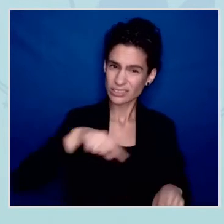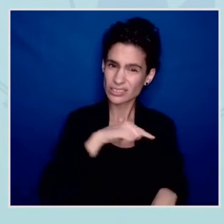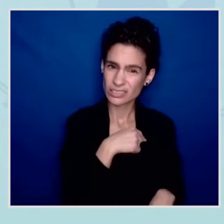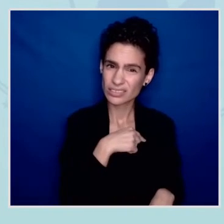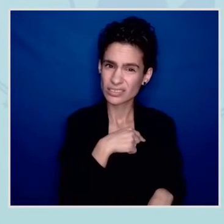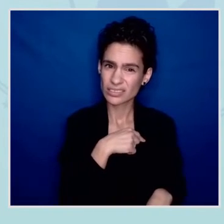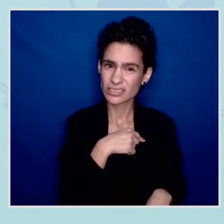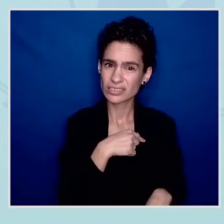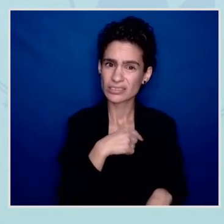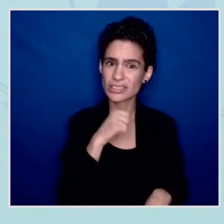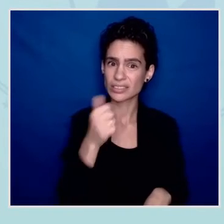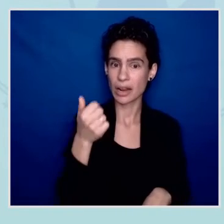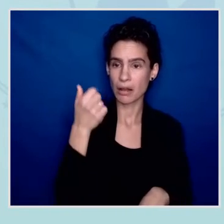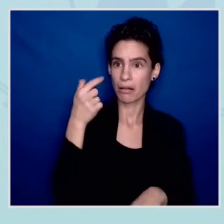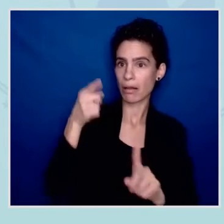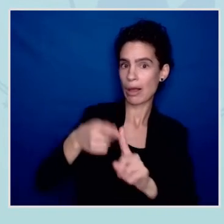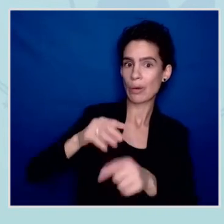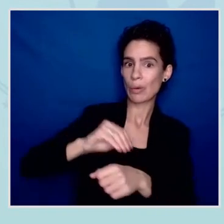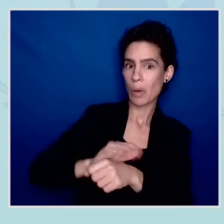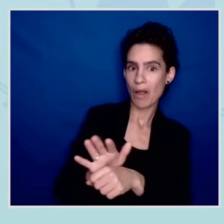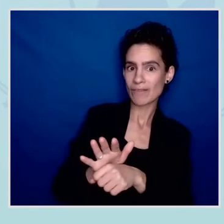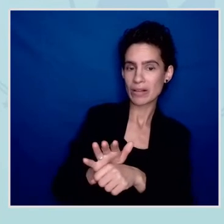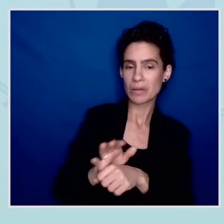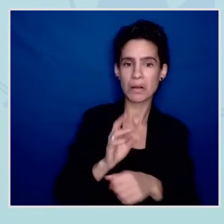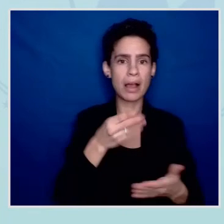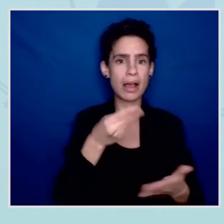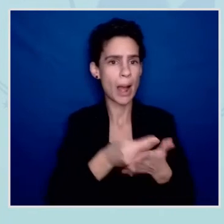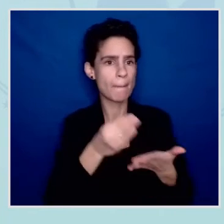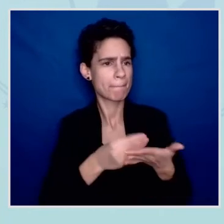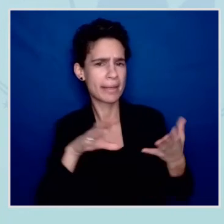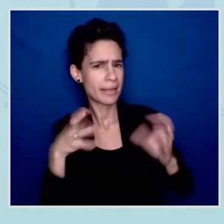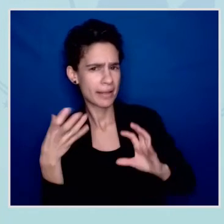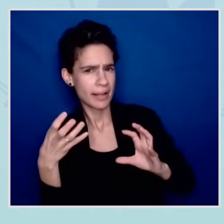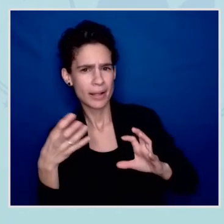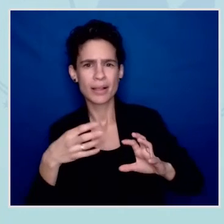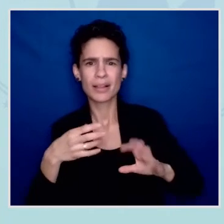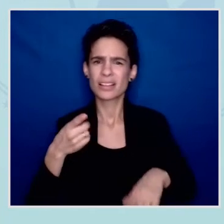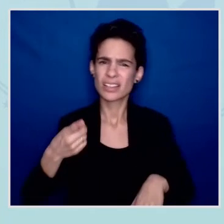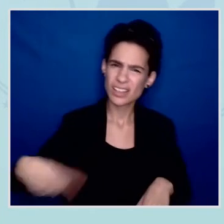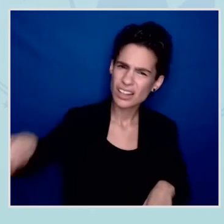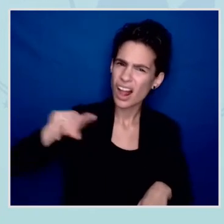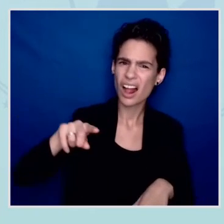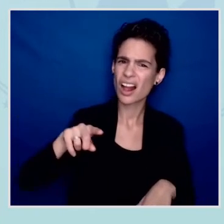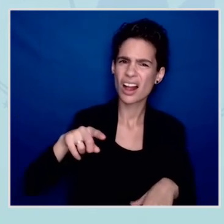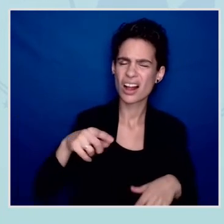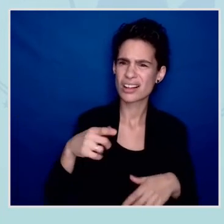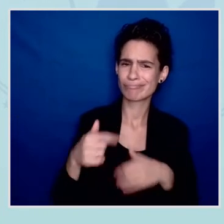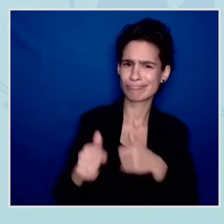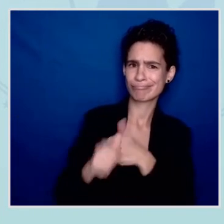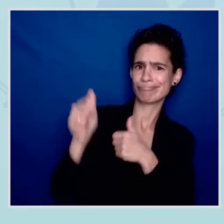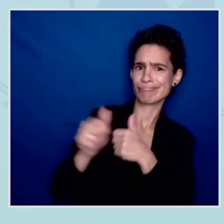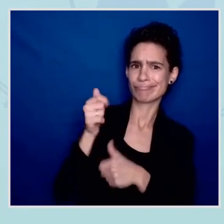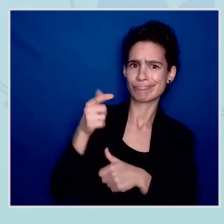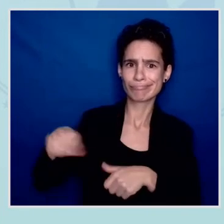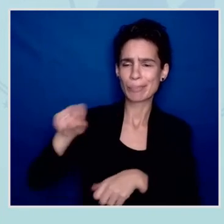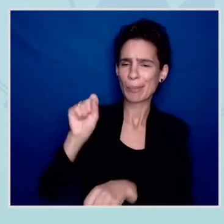COMING THROUGH FOR US UNDER